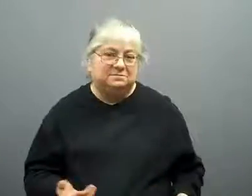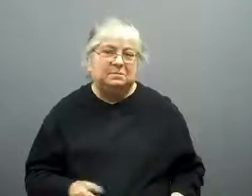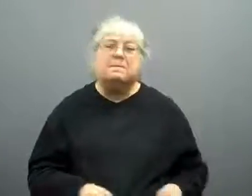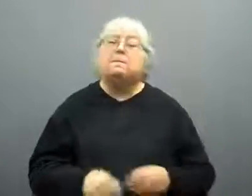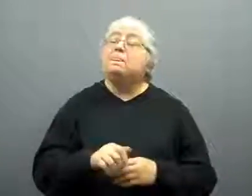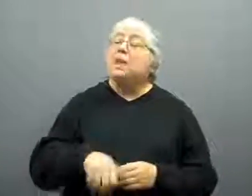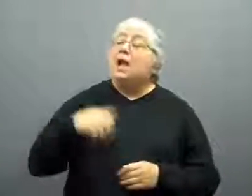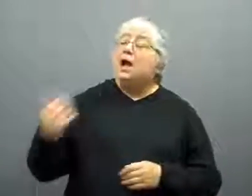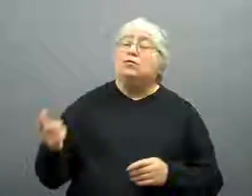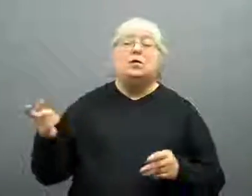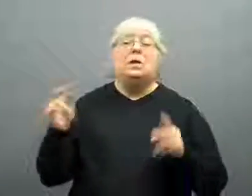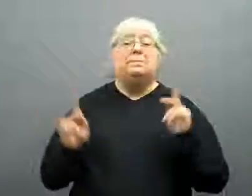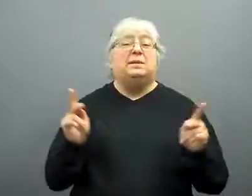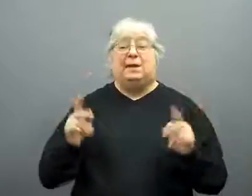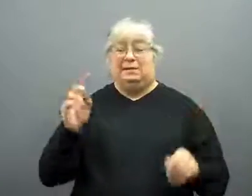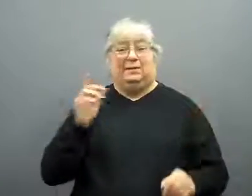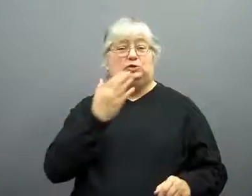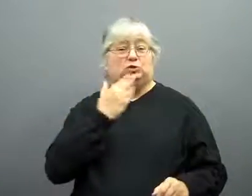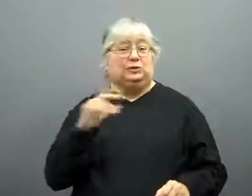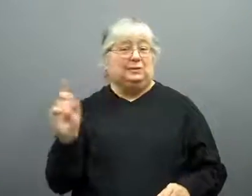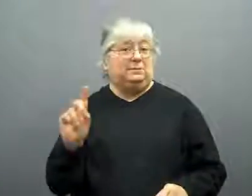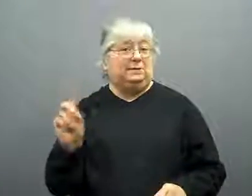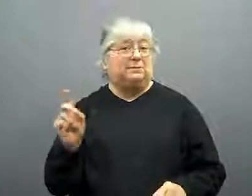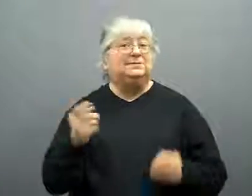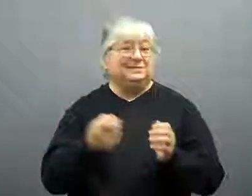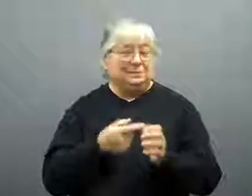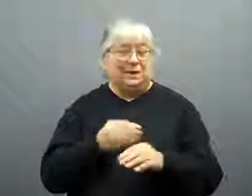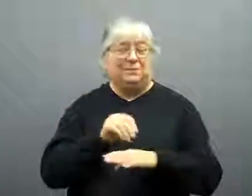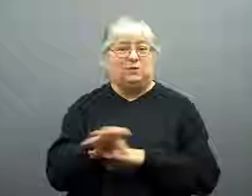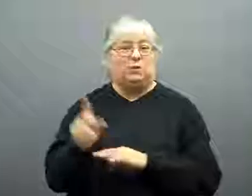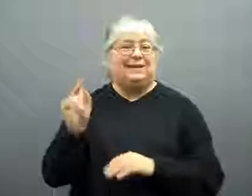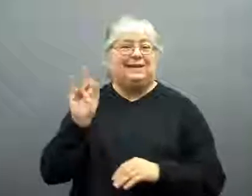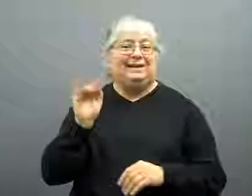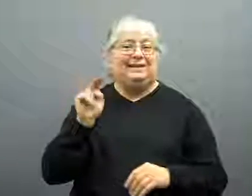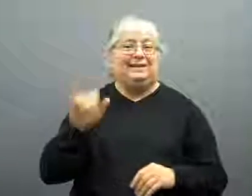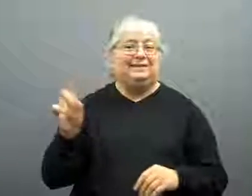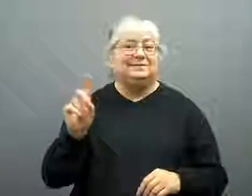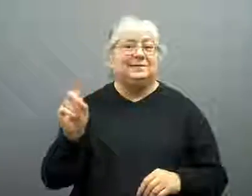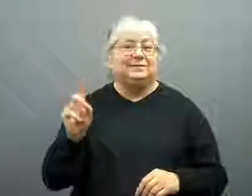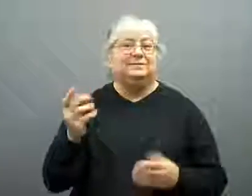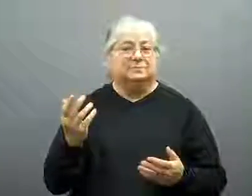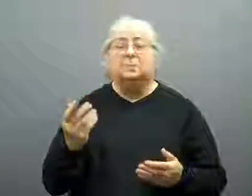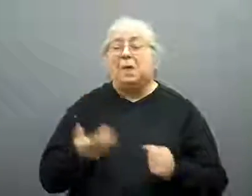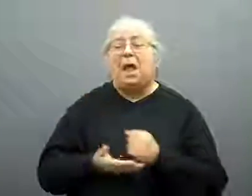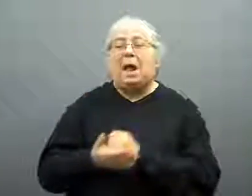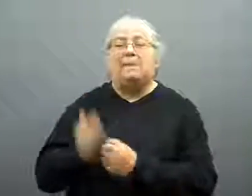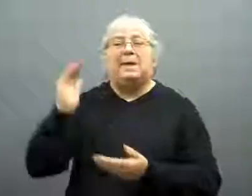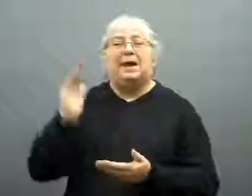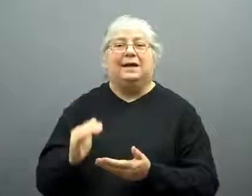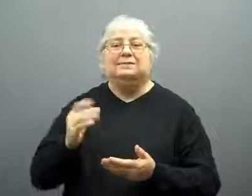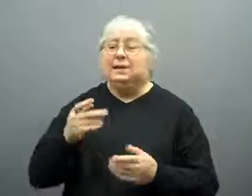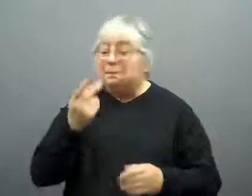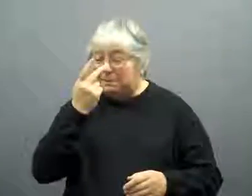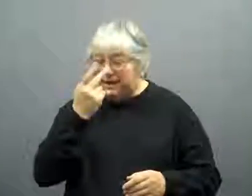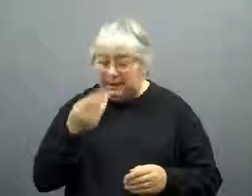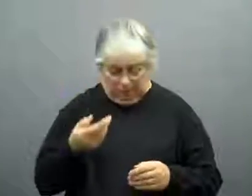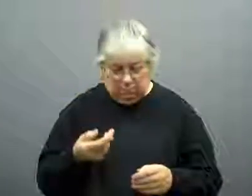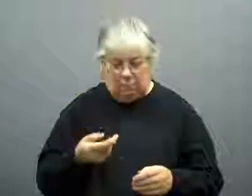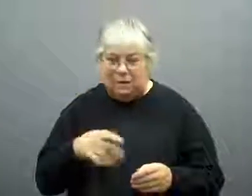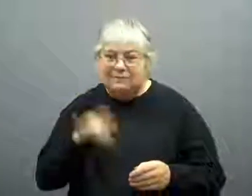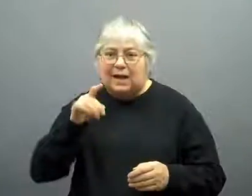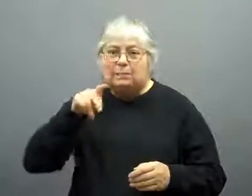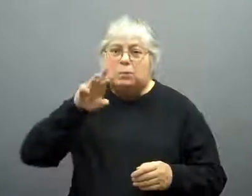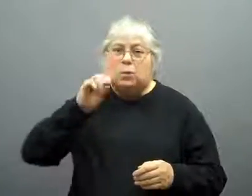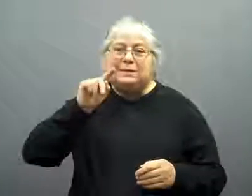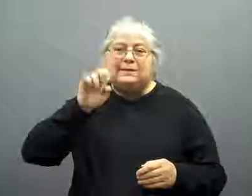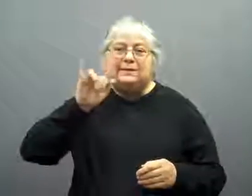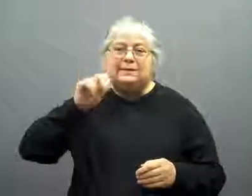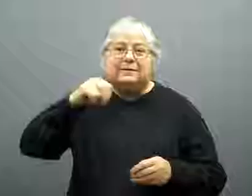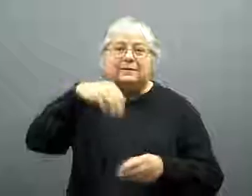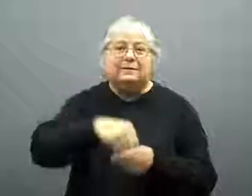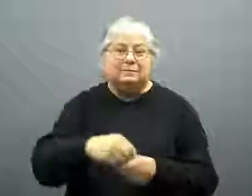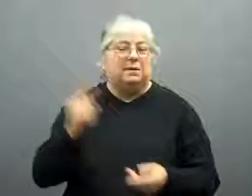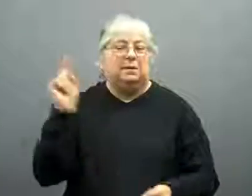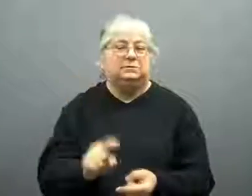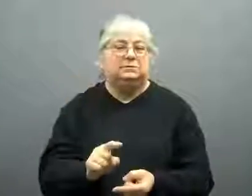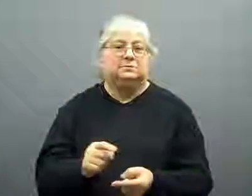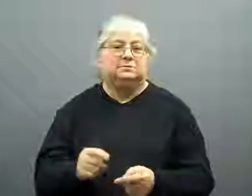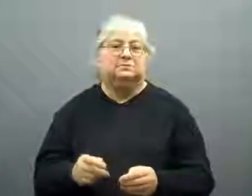People with diabetes can be prone to kidney disease.